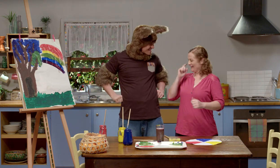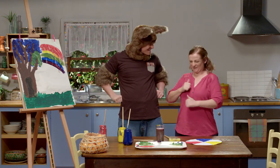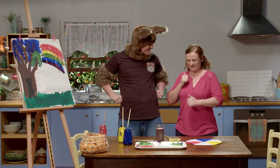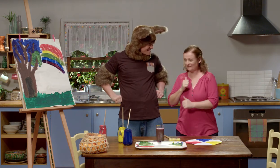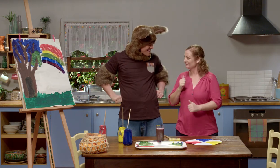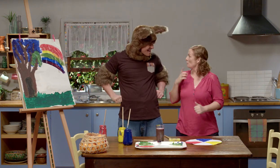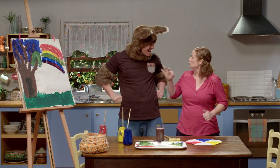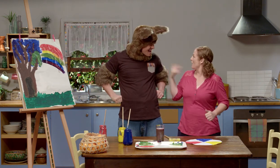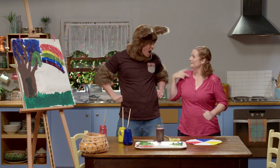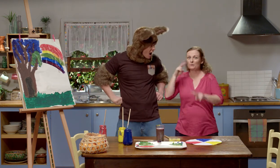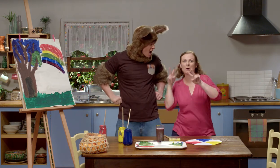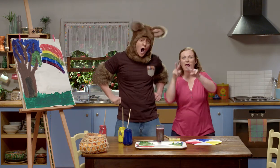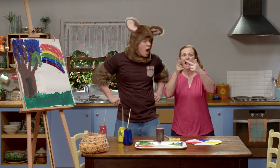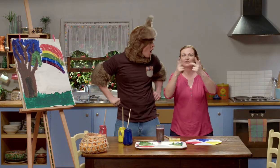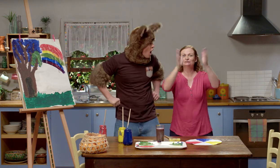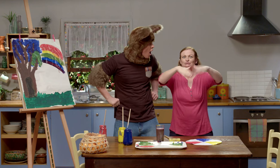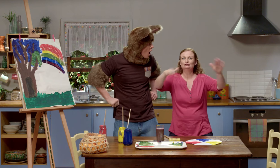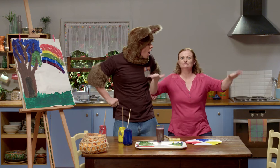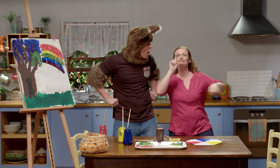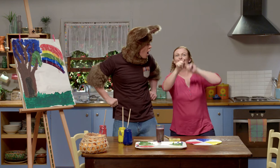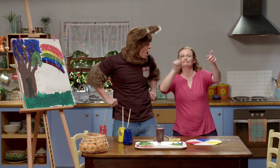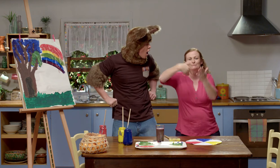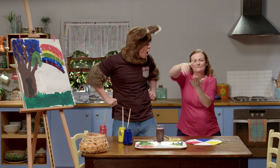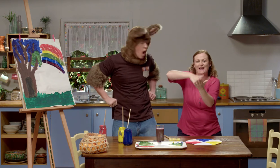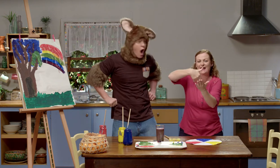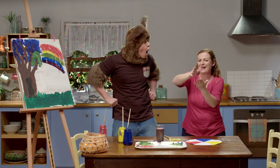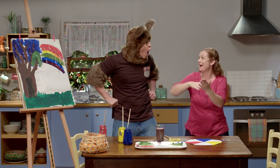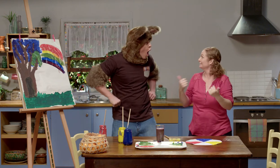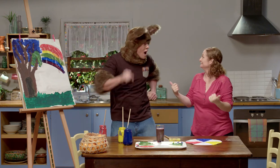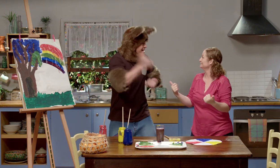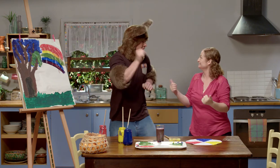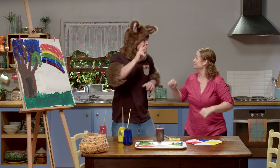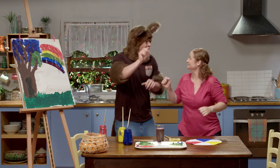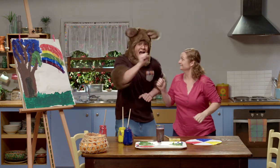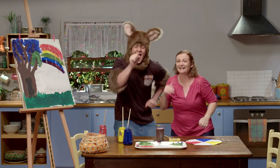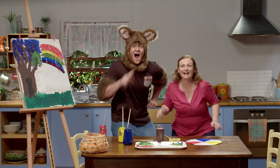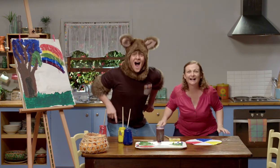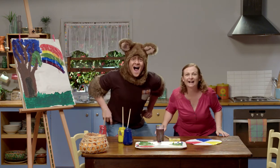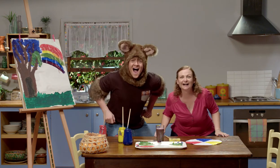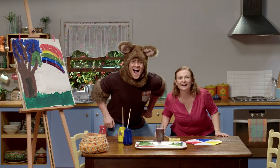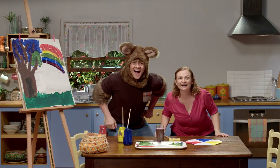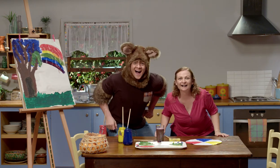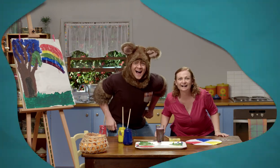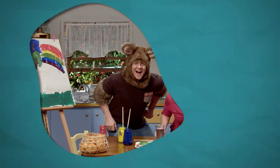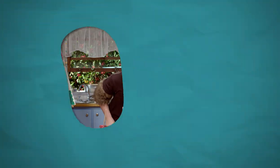We've had so much fun. Why don't we watch some children while they're painting and having fun? Yeah, let's watch.